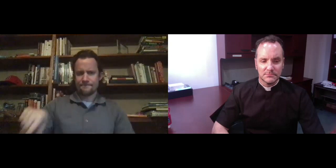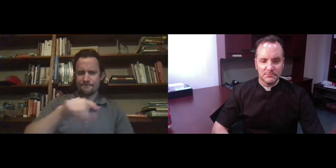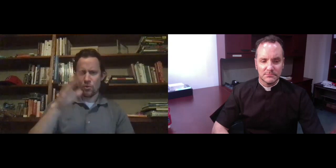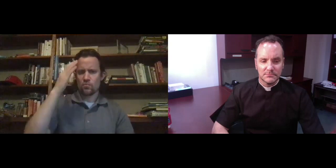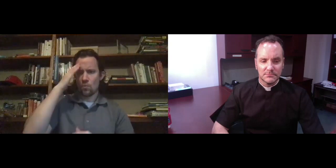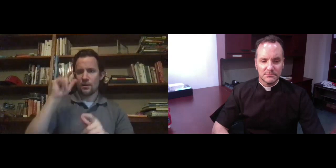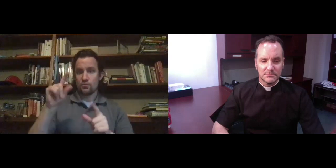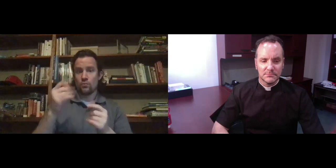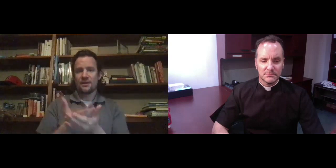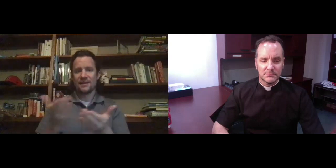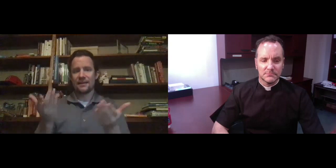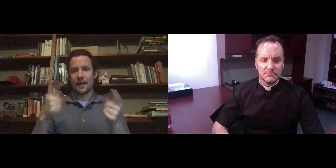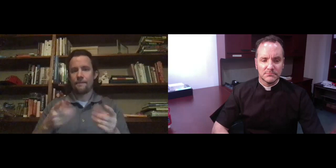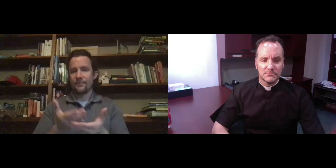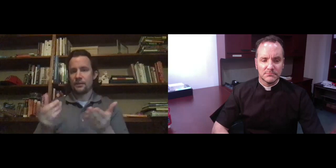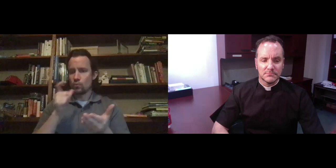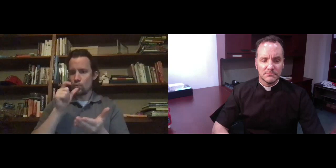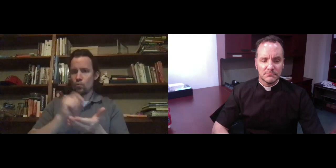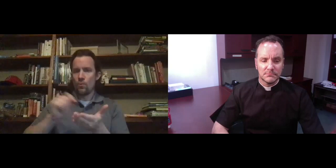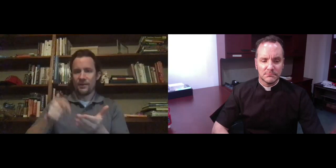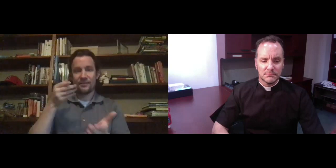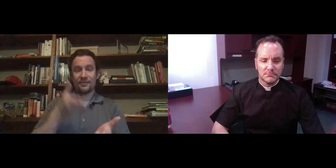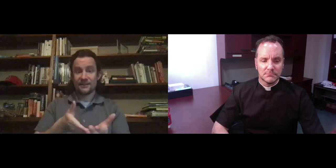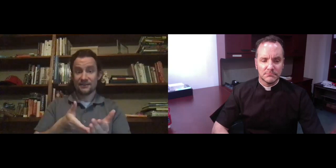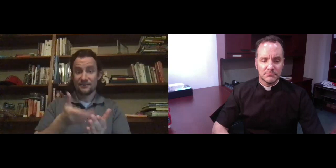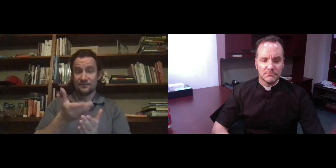It is this disciple who testifies to these things